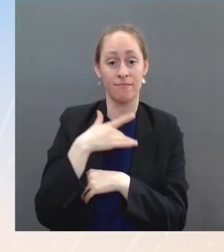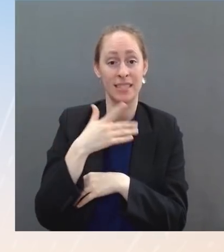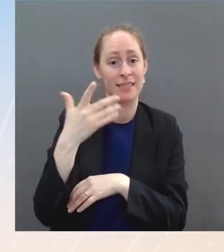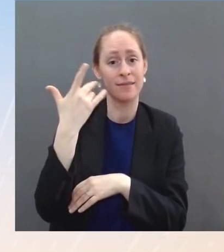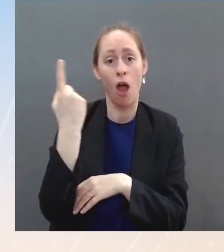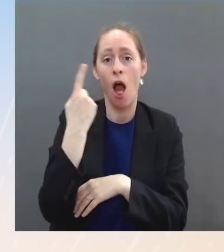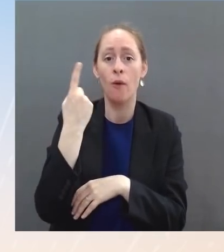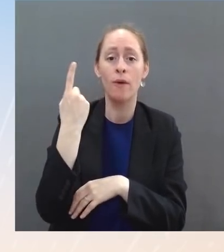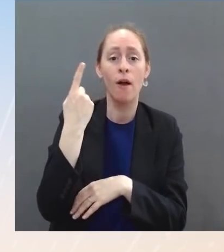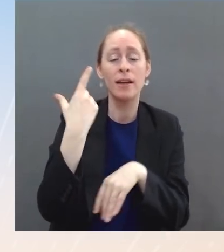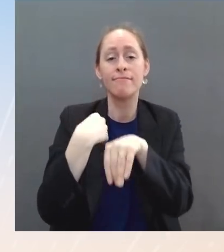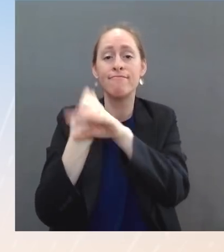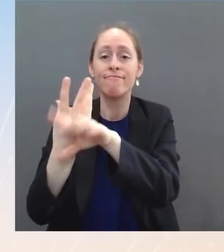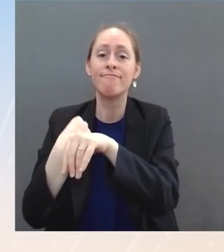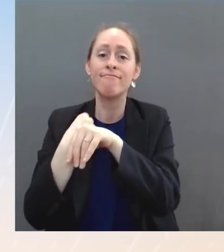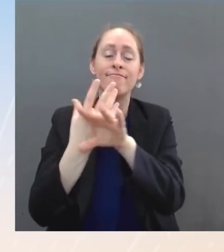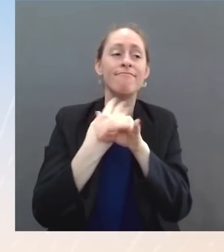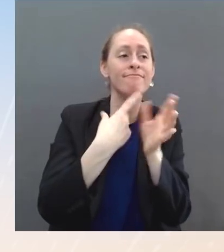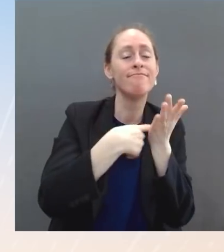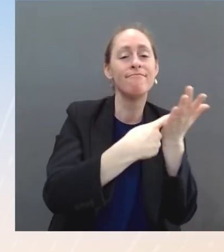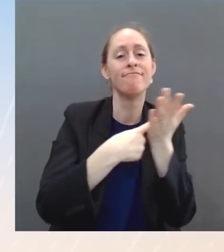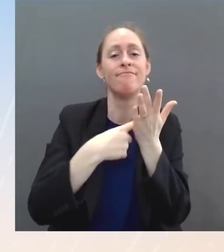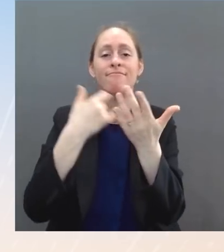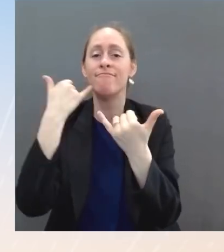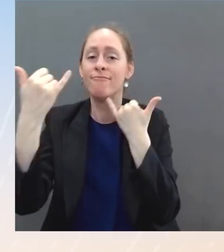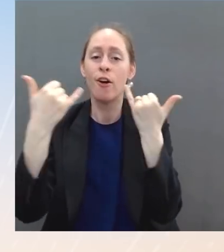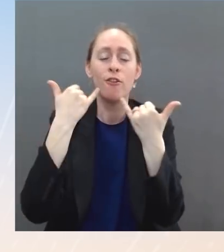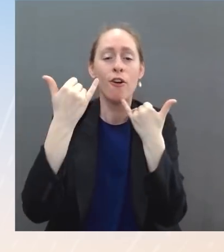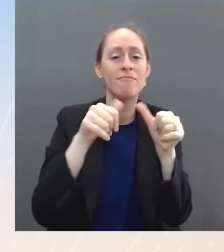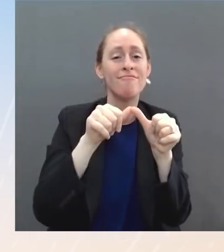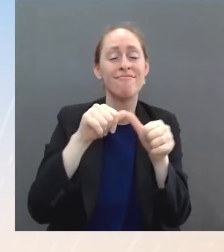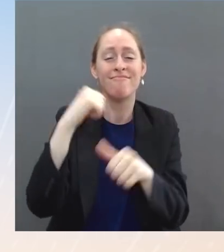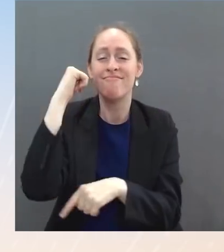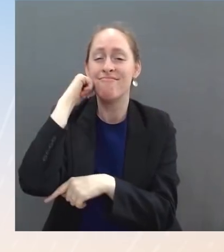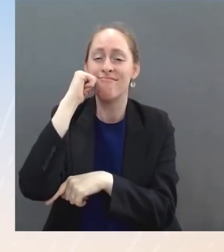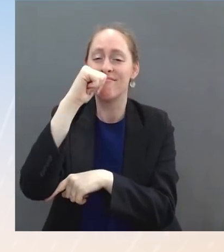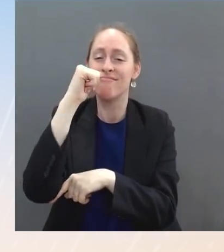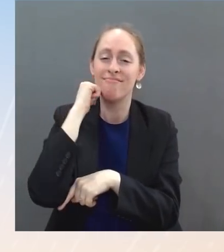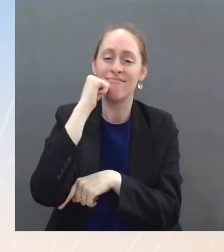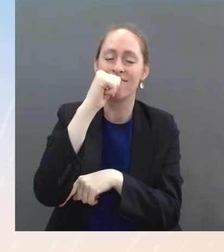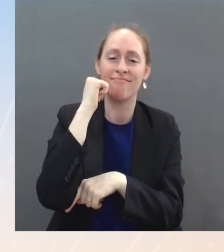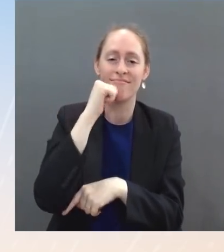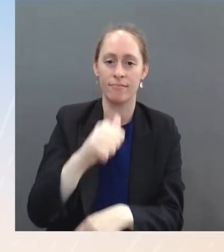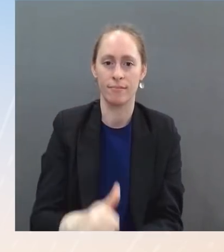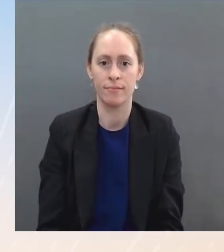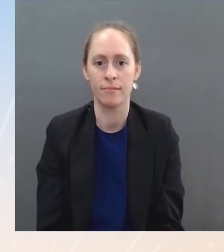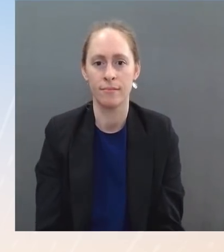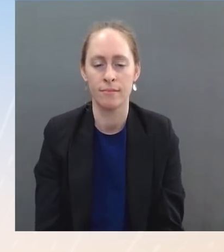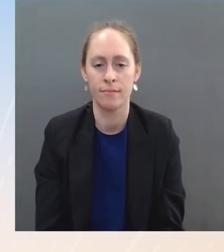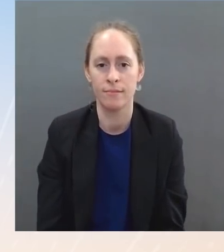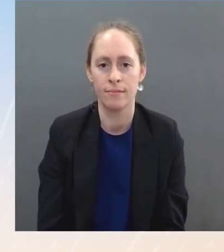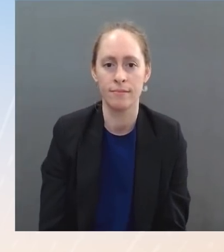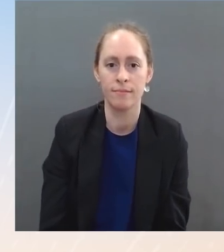This is clearly a huge focus for the President because of the dire need we have at this moment